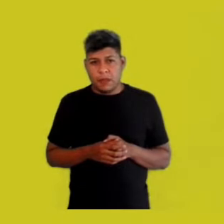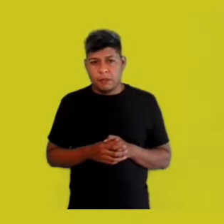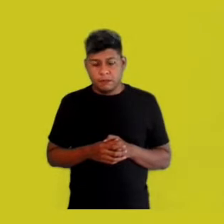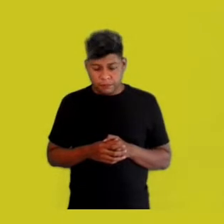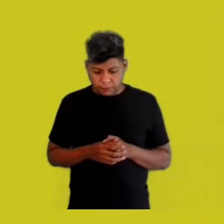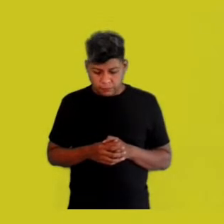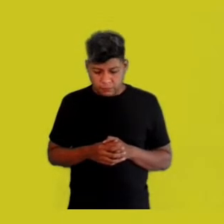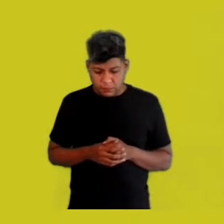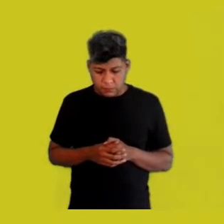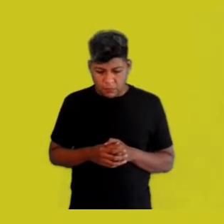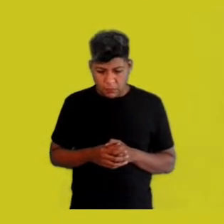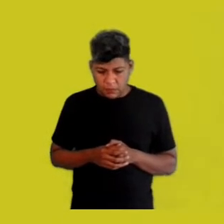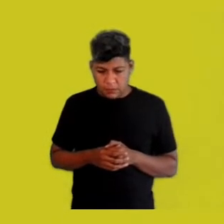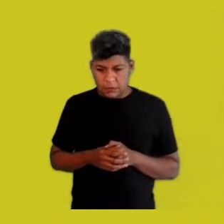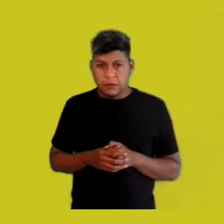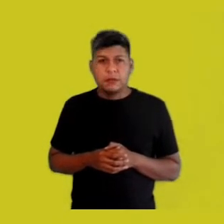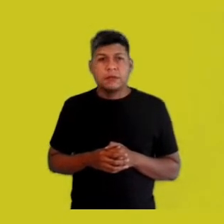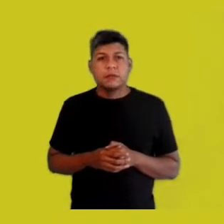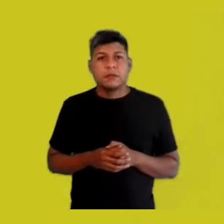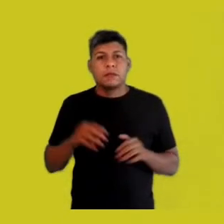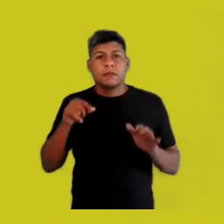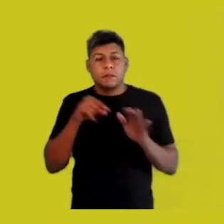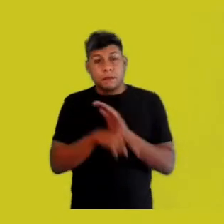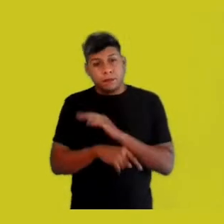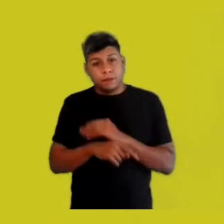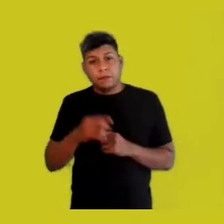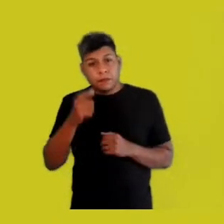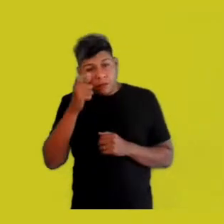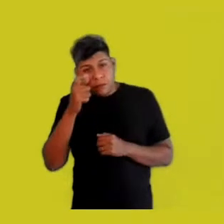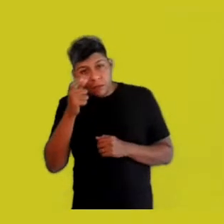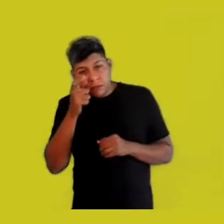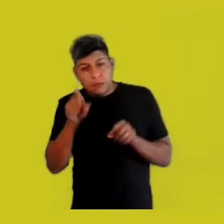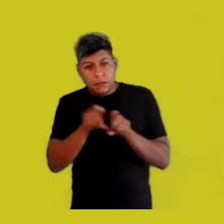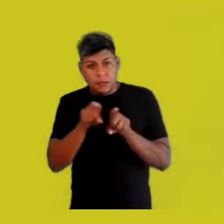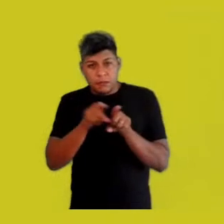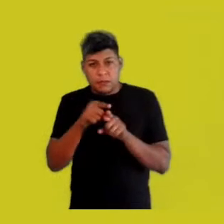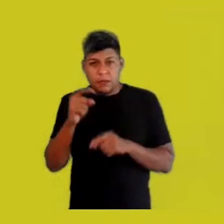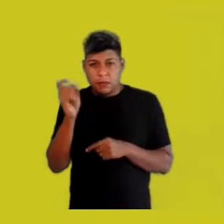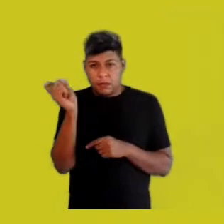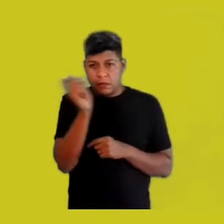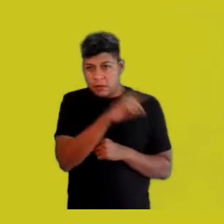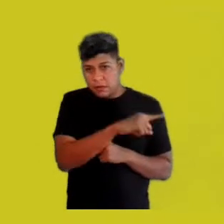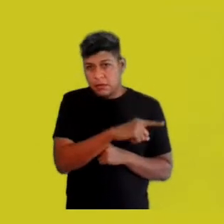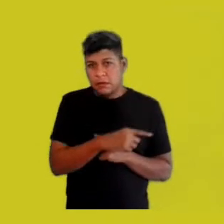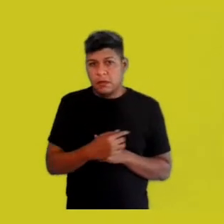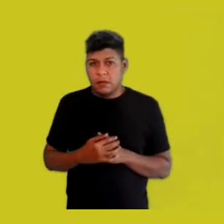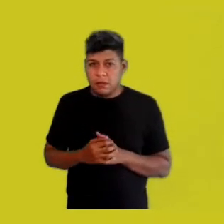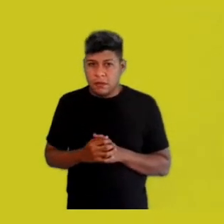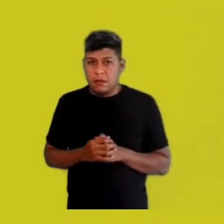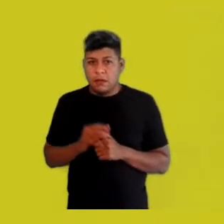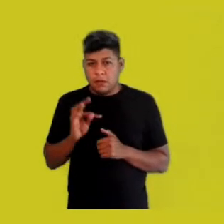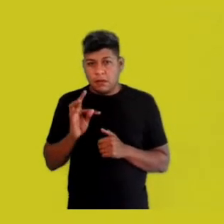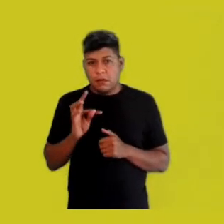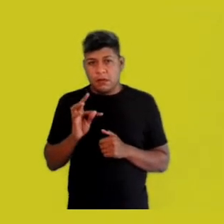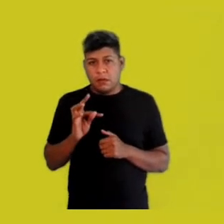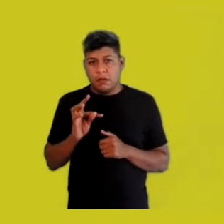Well, they’re very interesting and difficult questions. Theater and poetry in how many dimensions,